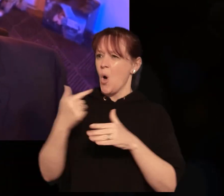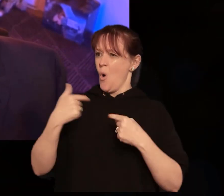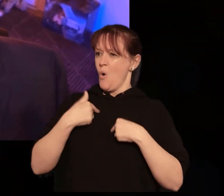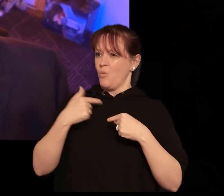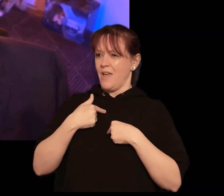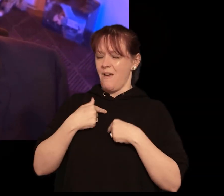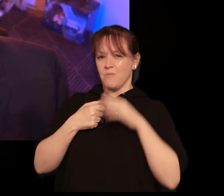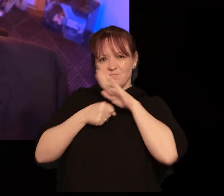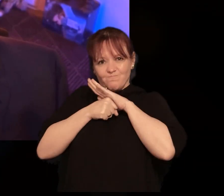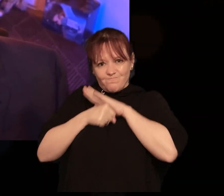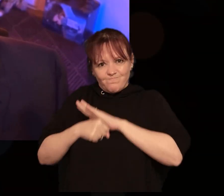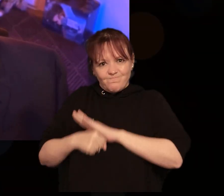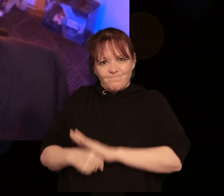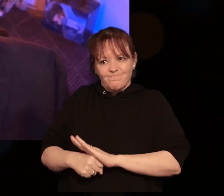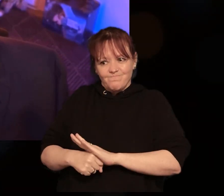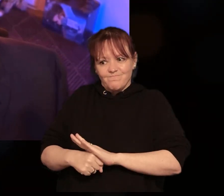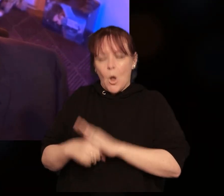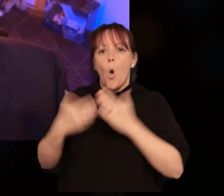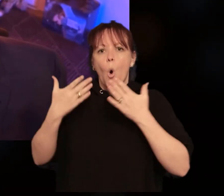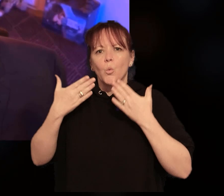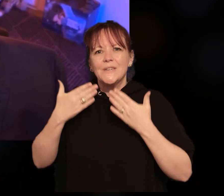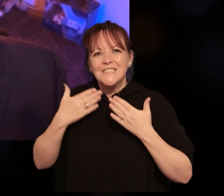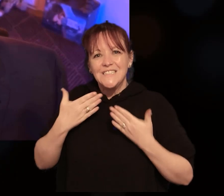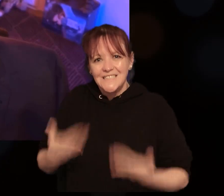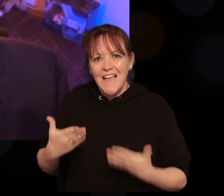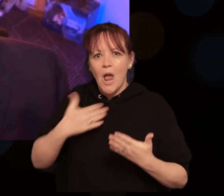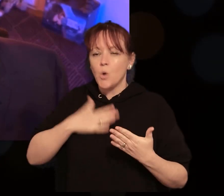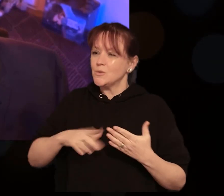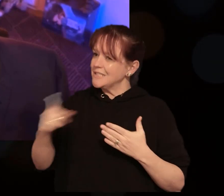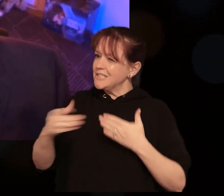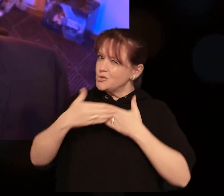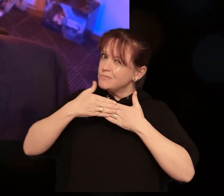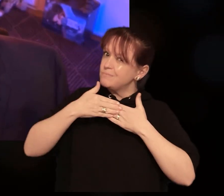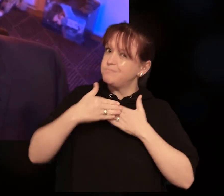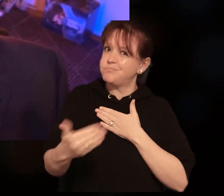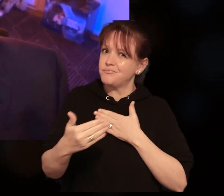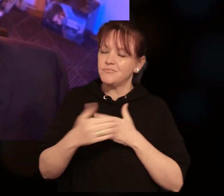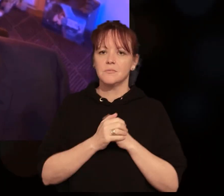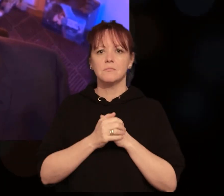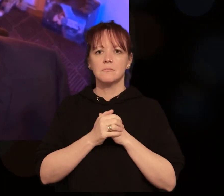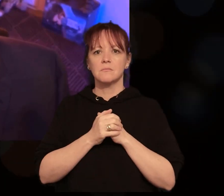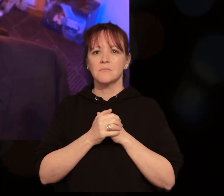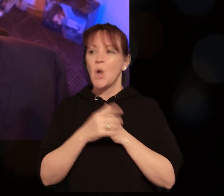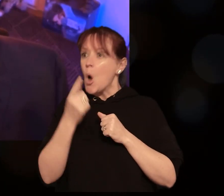Our voices may be sort of diminished in terms of places to go, but we're still just as strong.